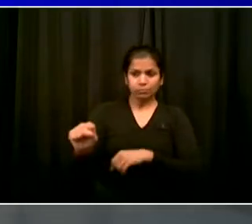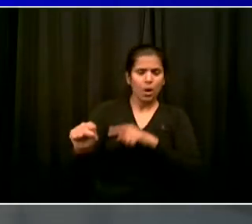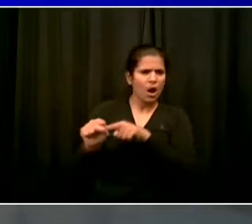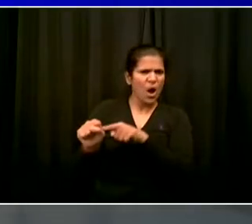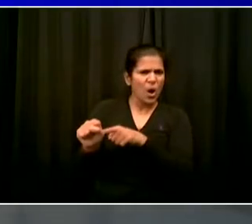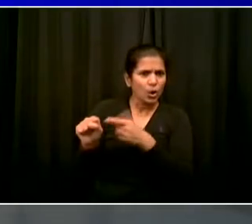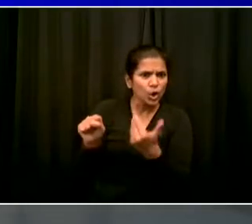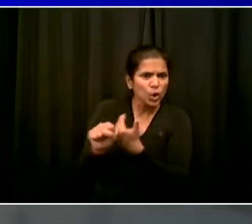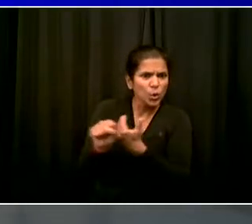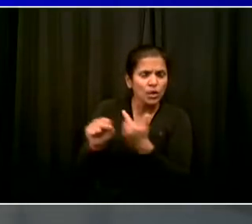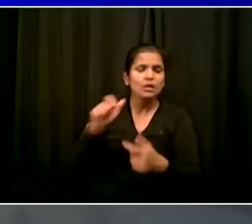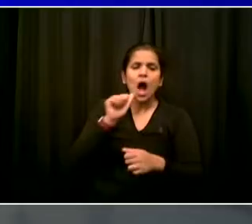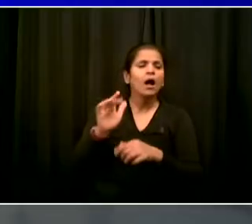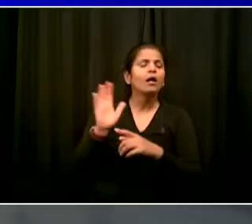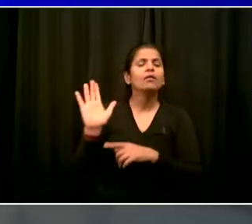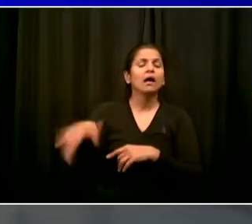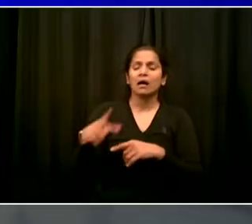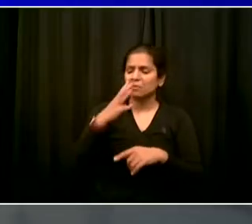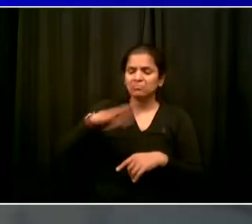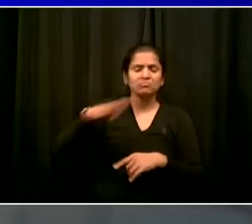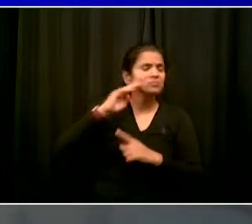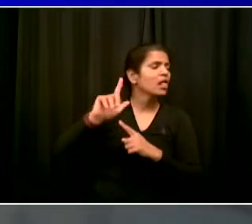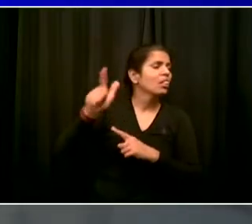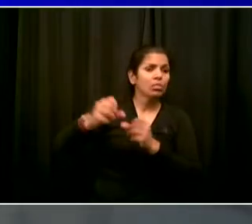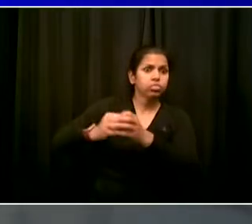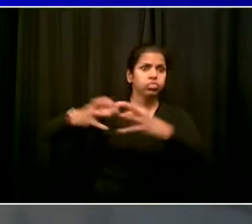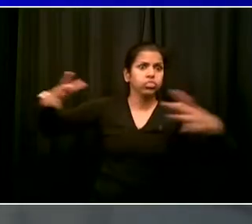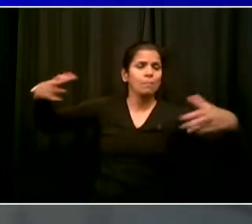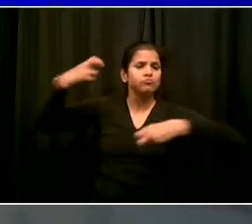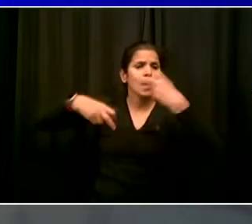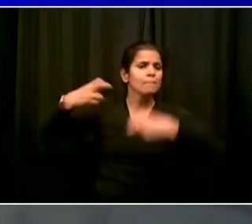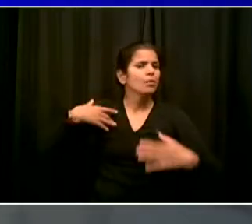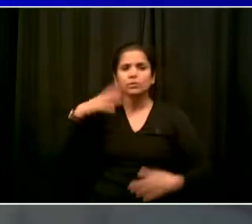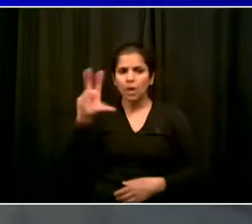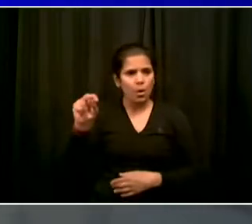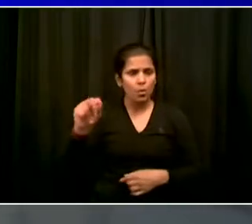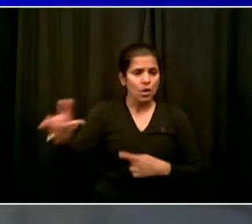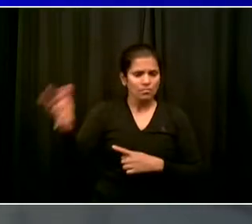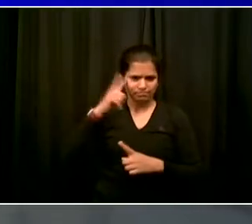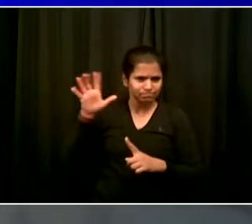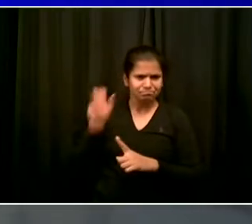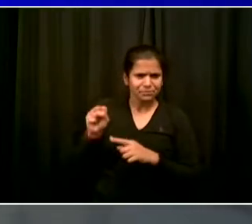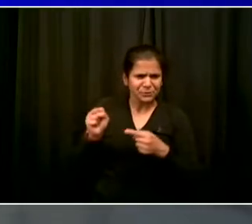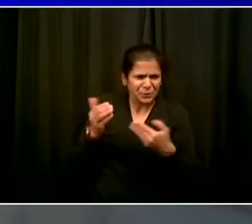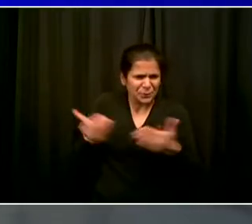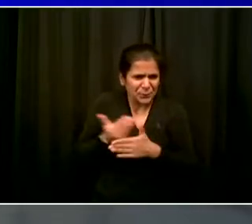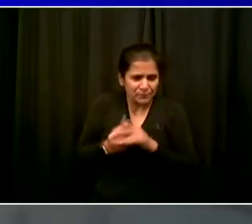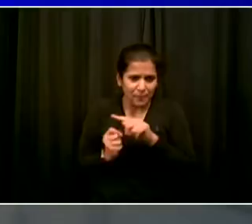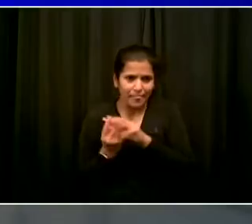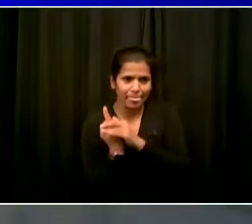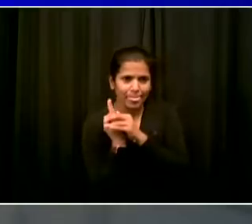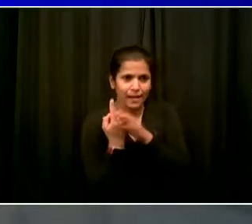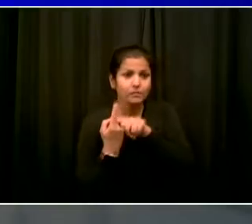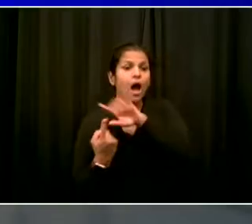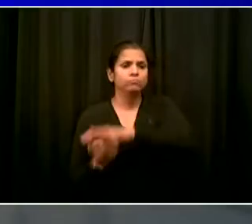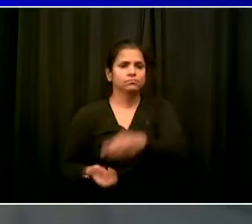WE HAVE TO GO A LOT FARTHER. THAT CAN BEBEO DNE HERE IN NEW YORK CITY, CREATING A BLUEPRINT